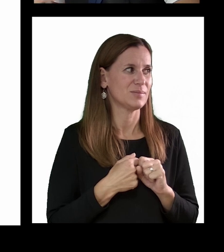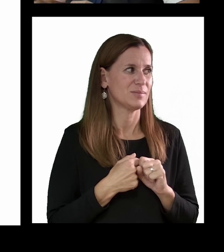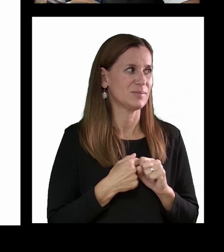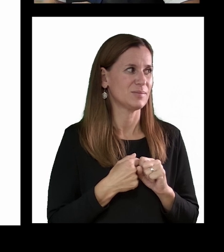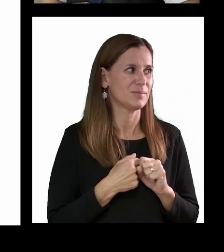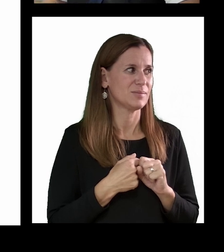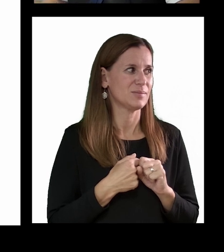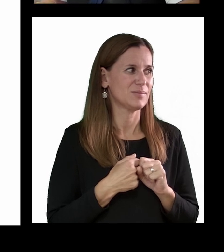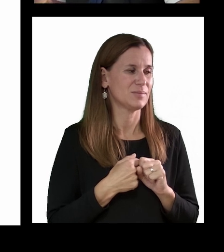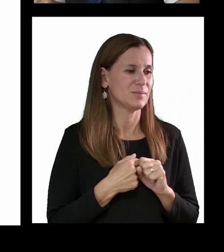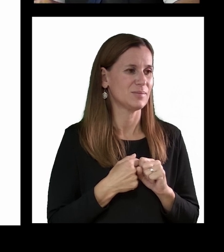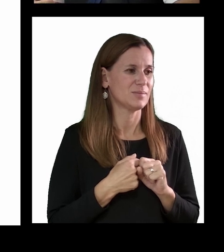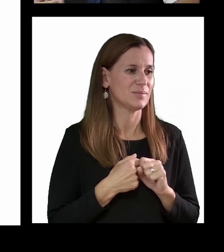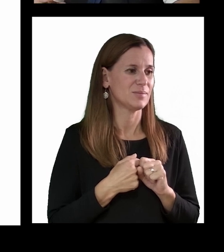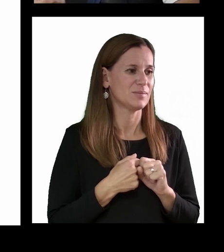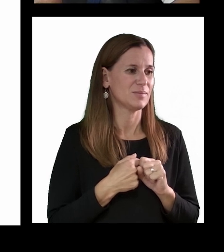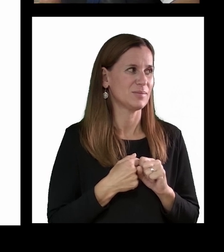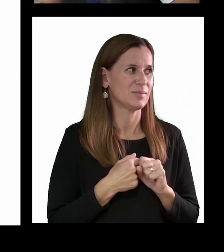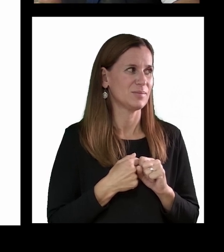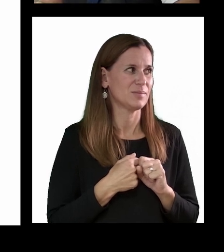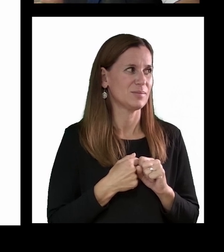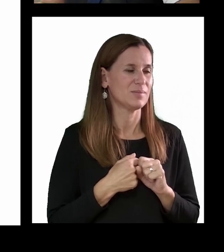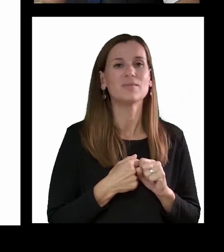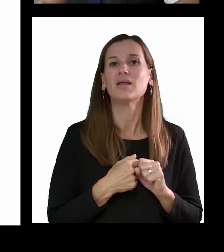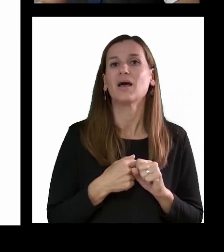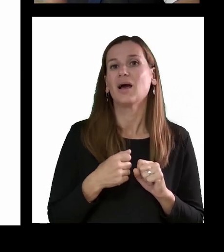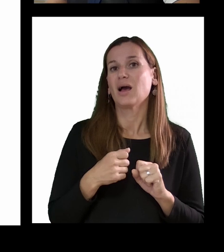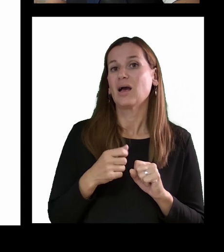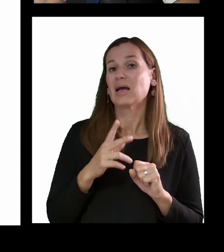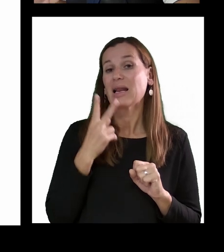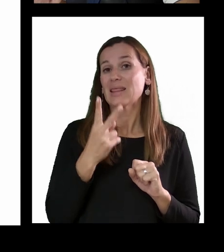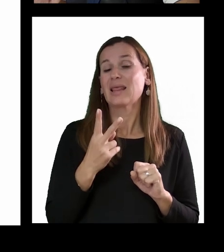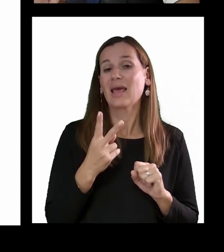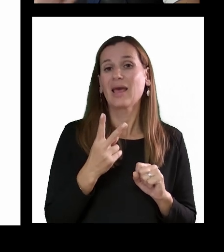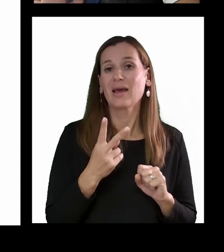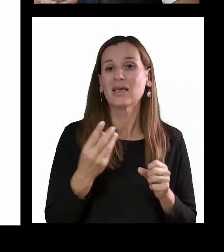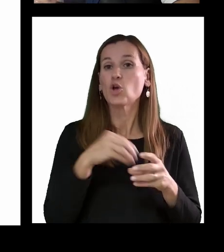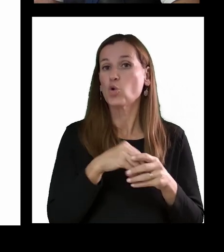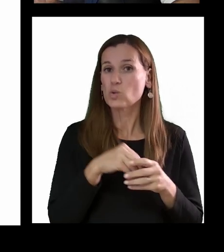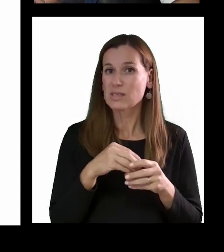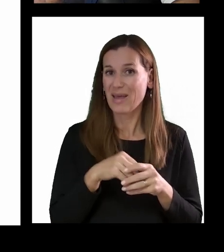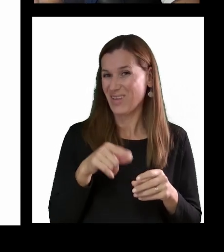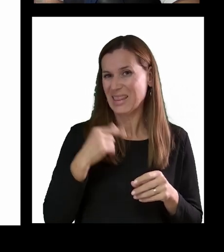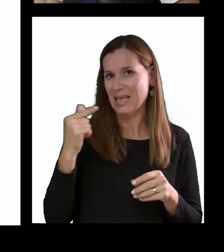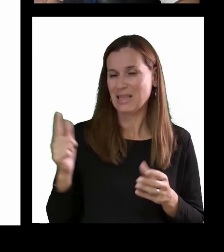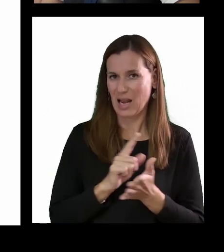environment in the face of the digital era. So in inclusion areas that